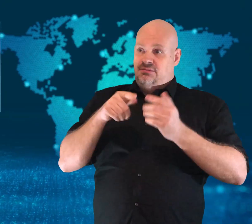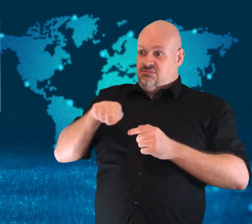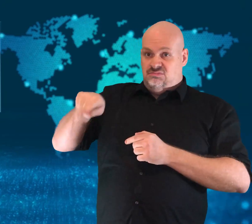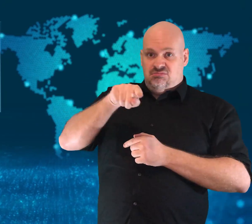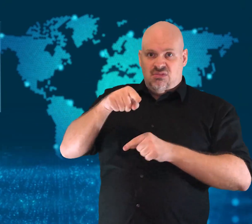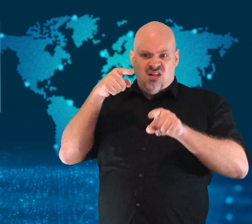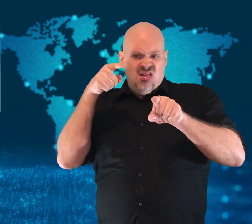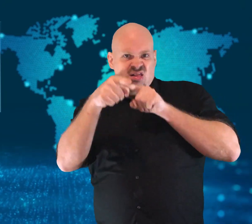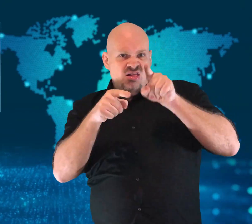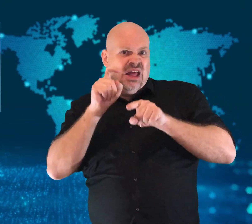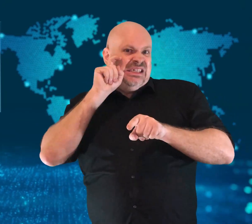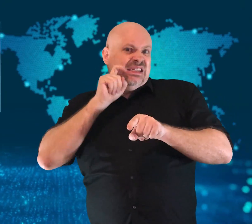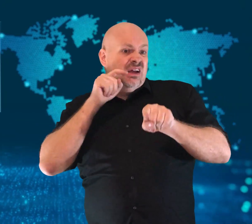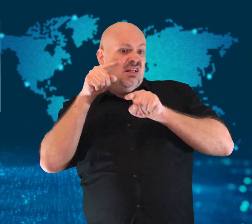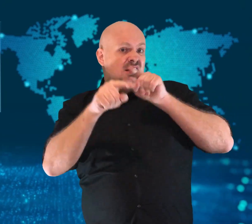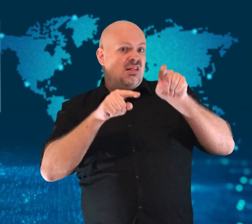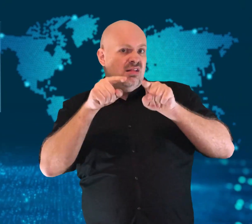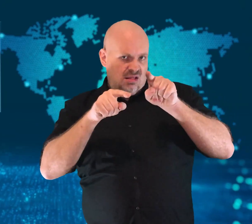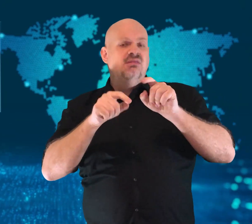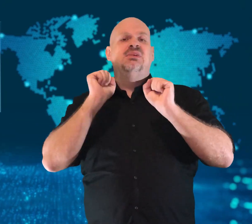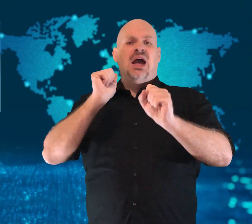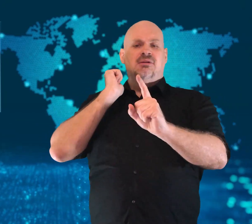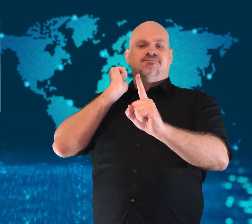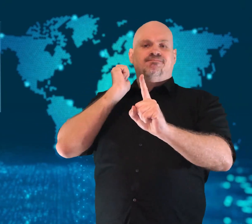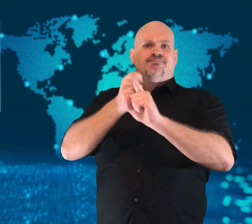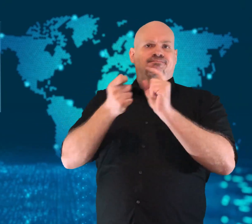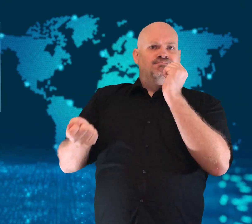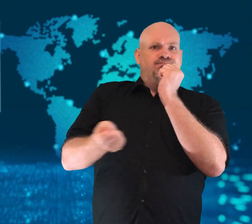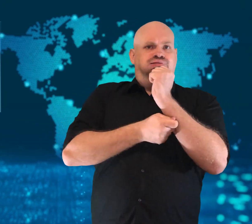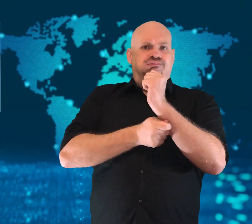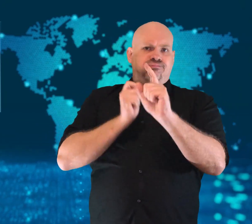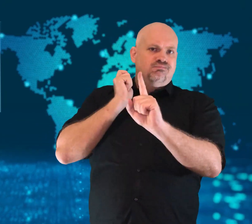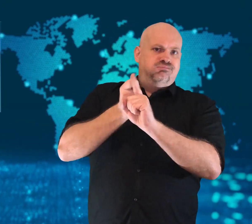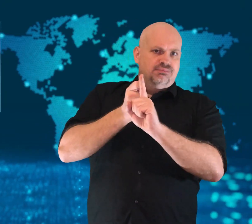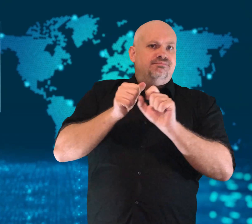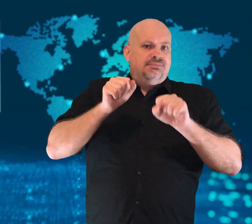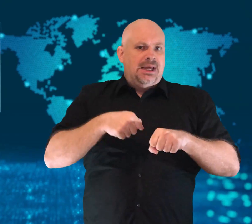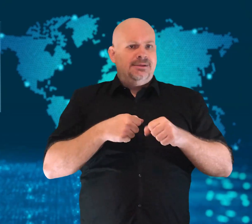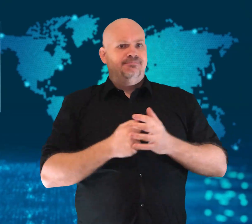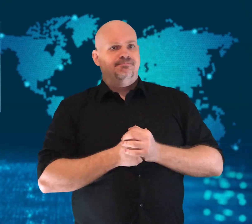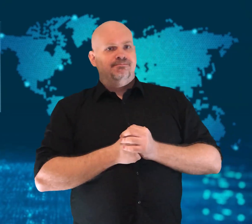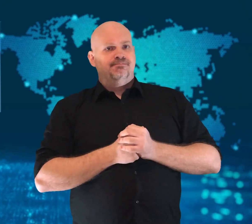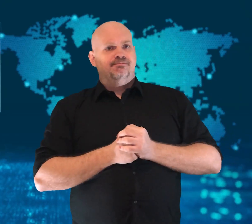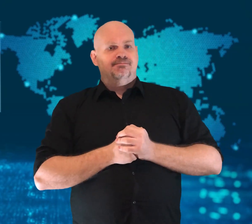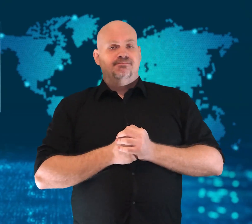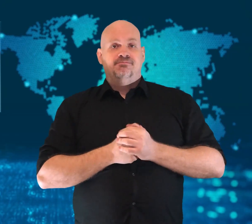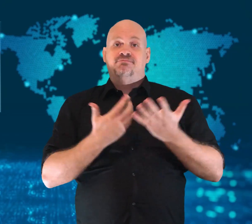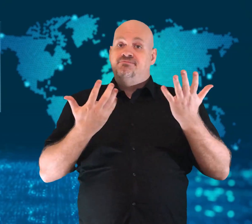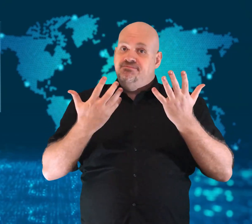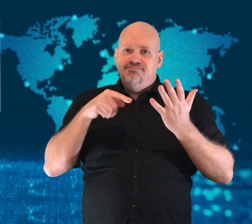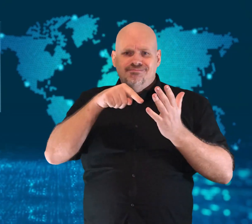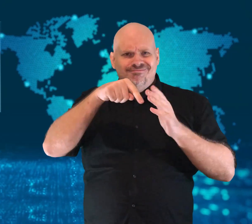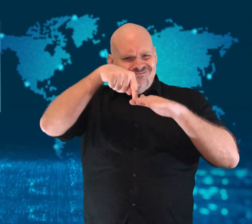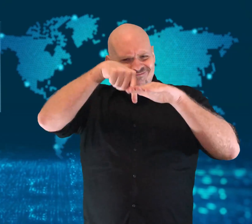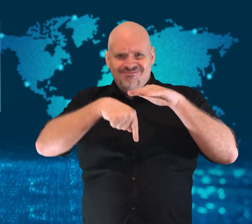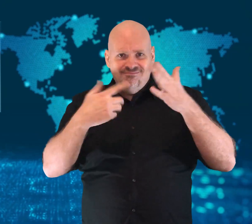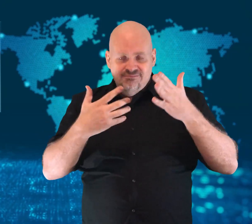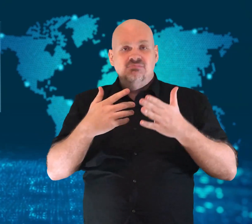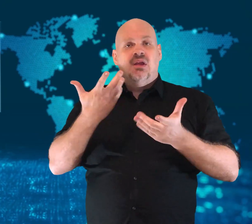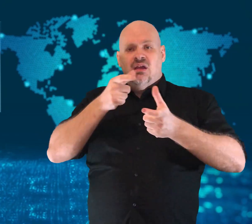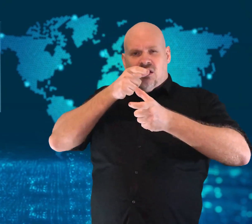The law covers verbal and physical harassment of another person.